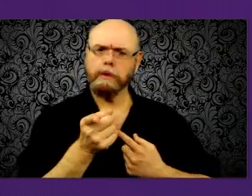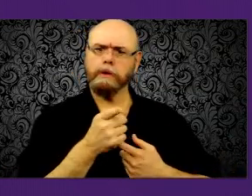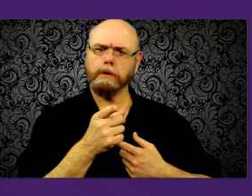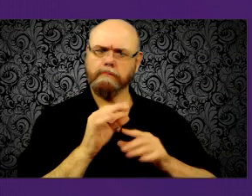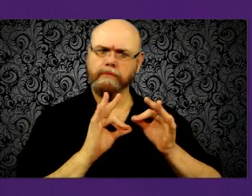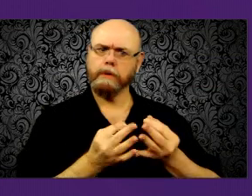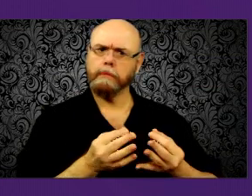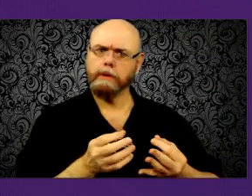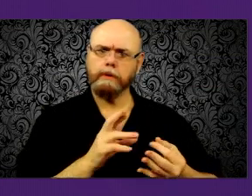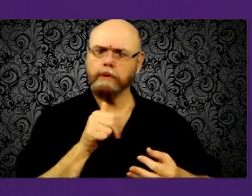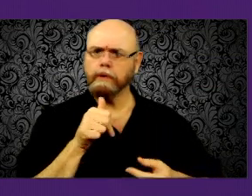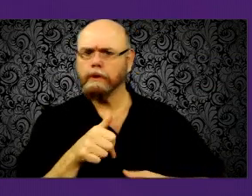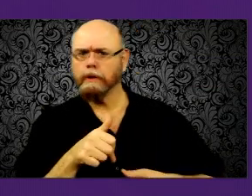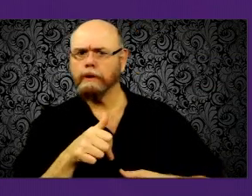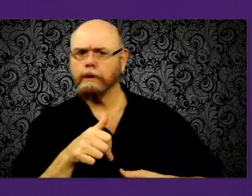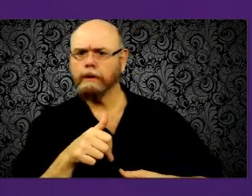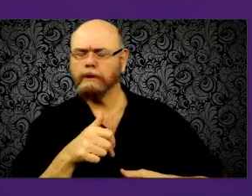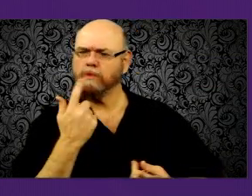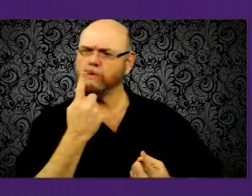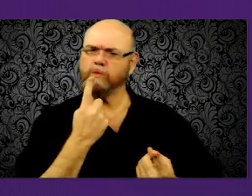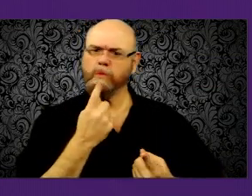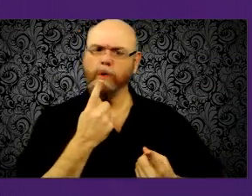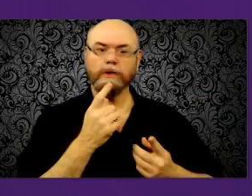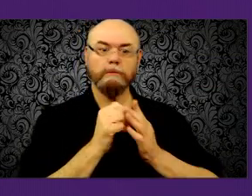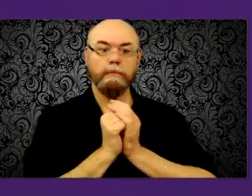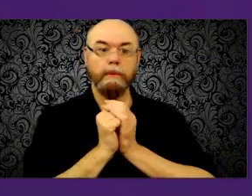You're wondering if they're saying grace before eating.